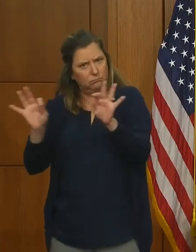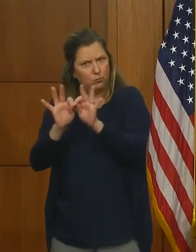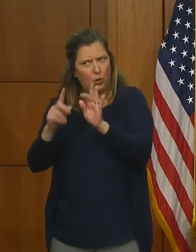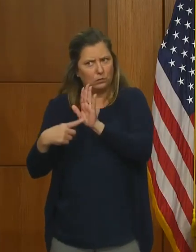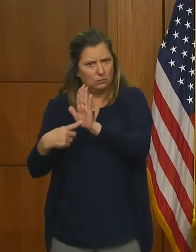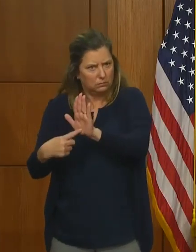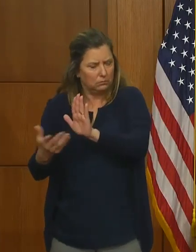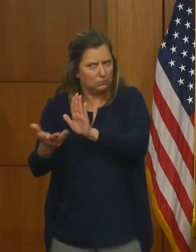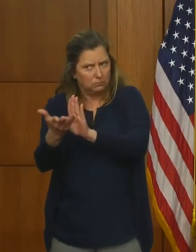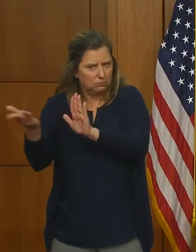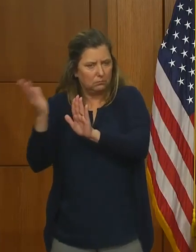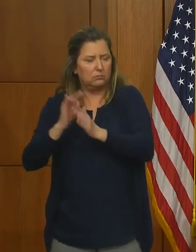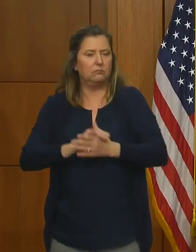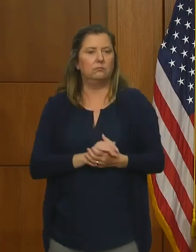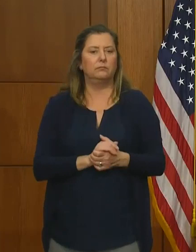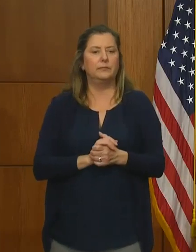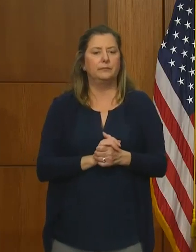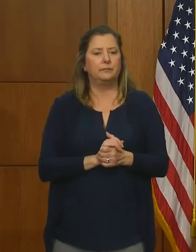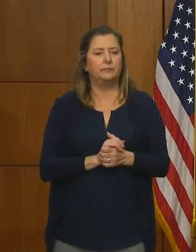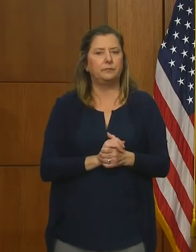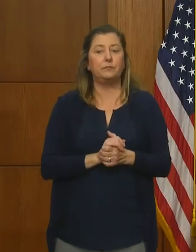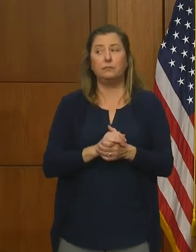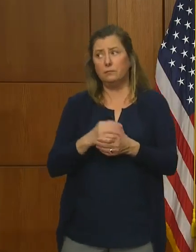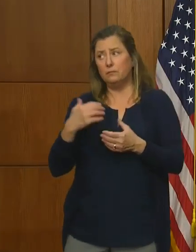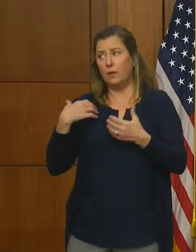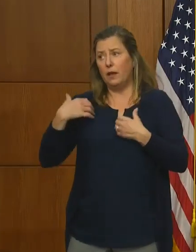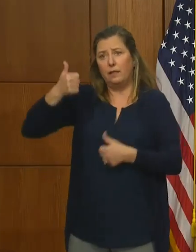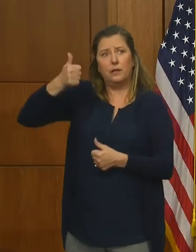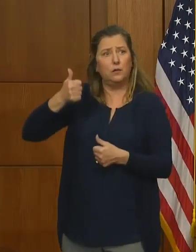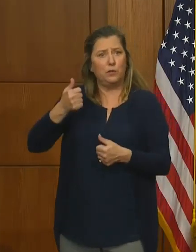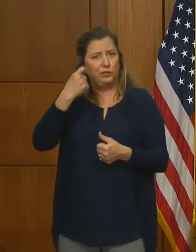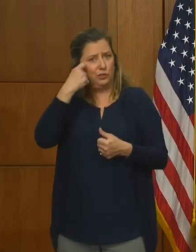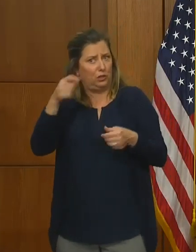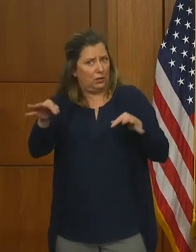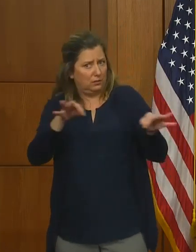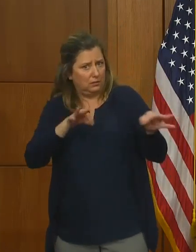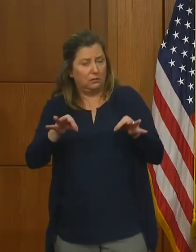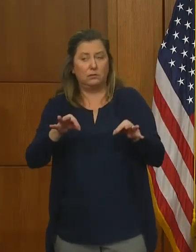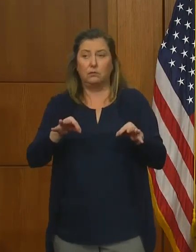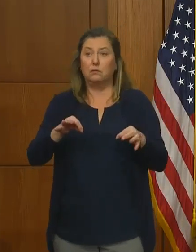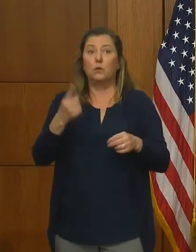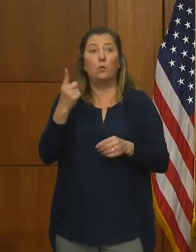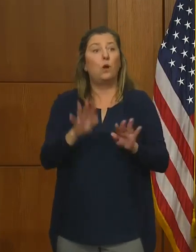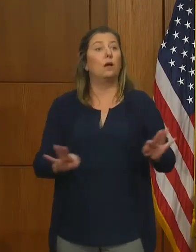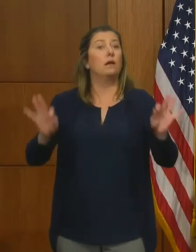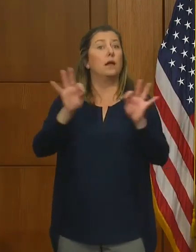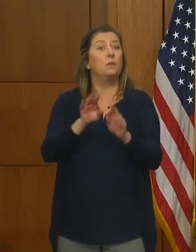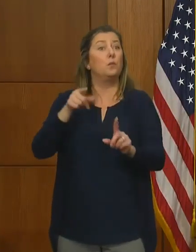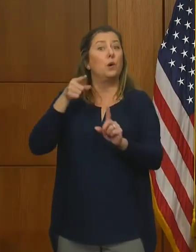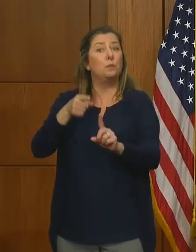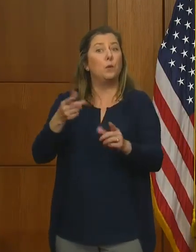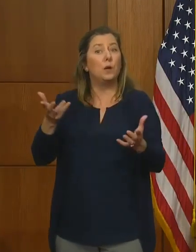GETTING A TEST AND THAT. TEST WAS IMPORTANT TO REVEAL AND AS- THE- COMMISSIONER OF HEALTH